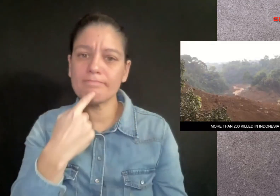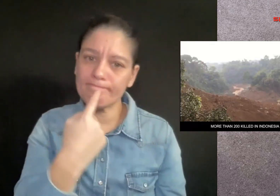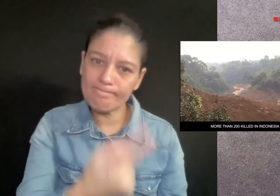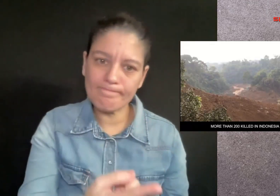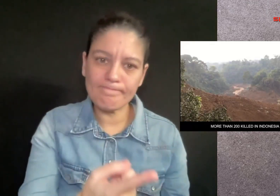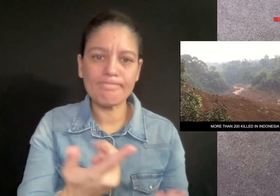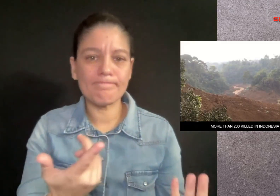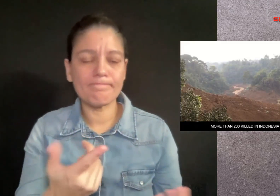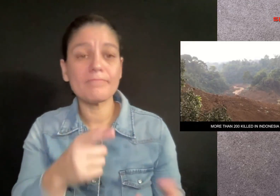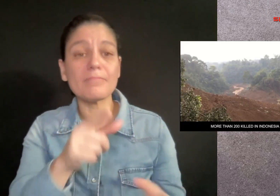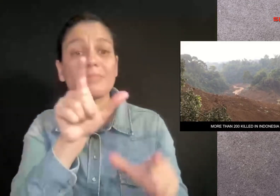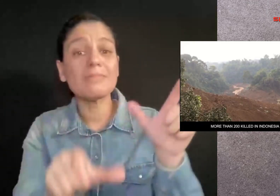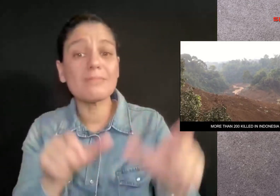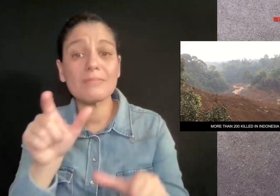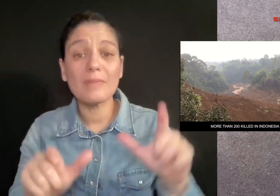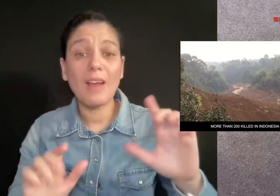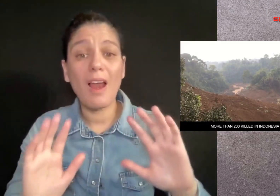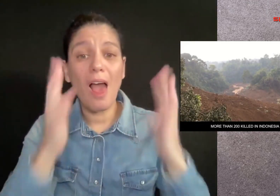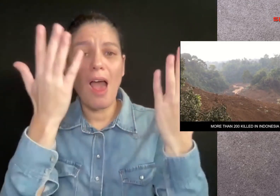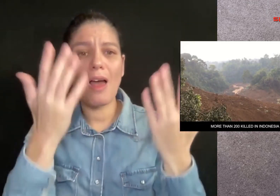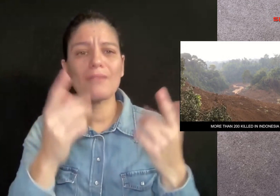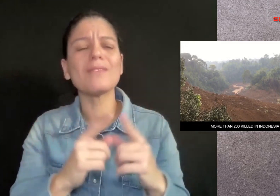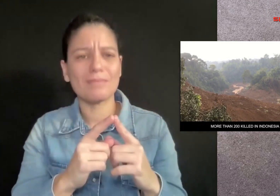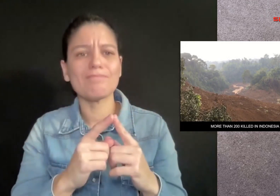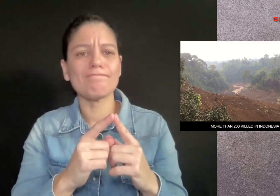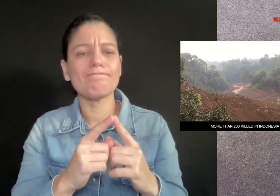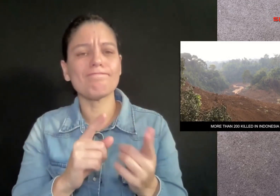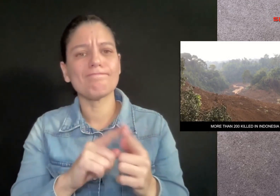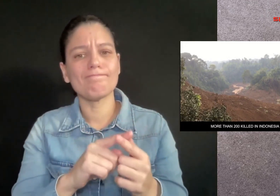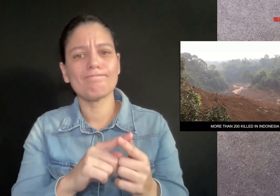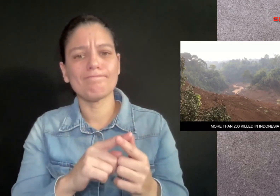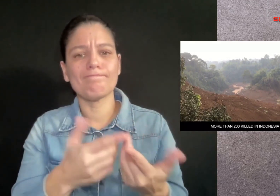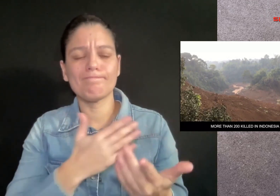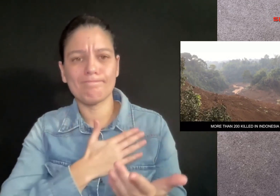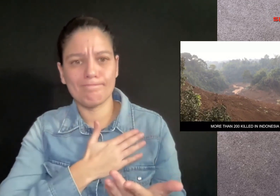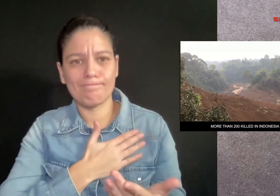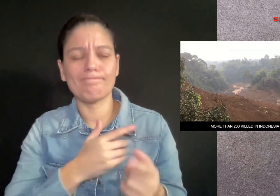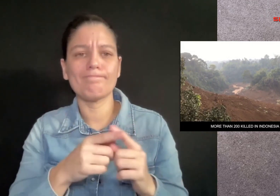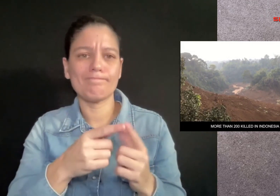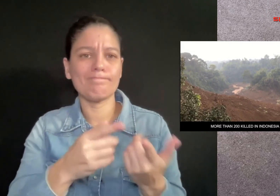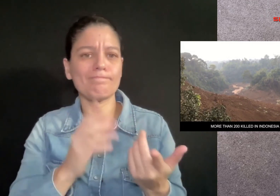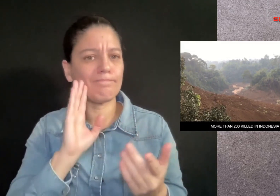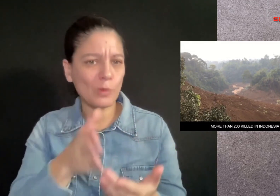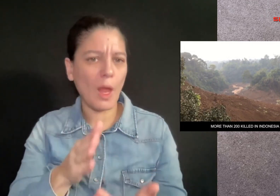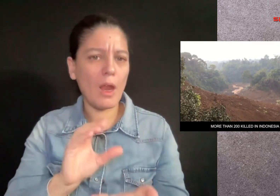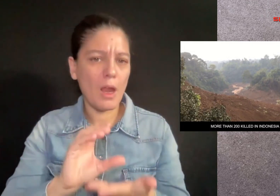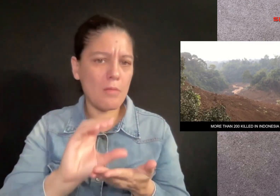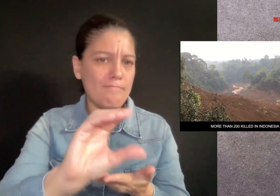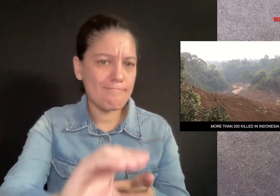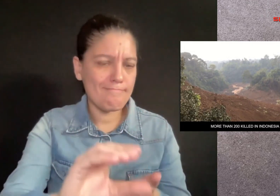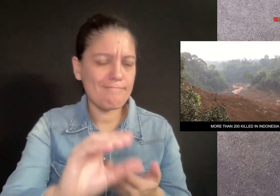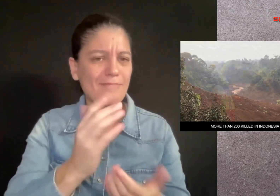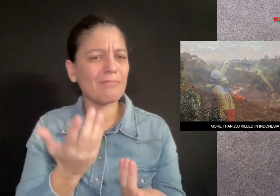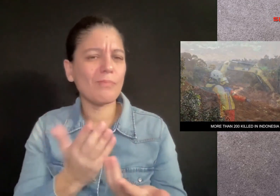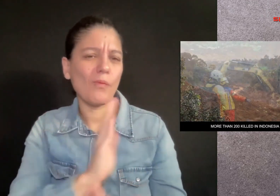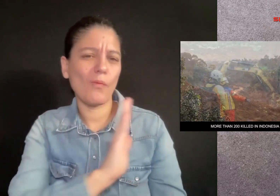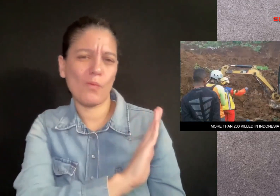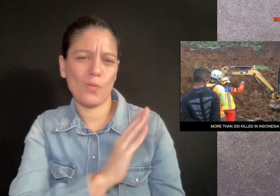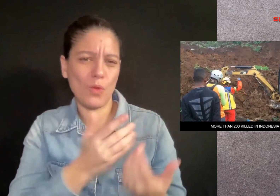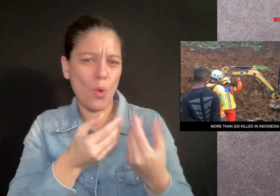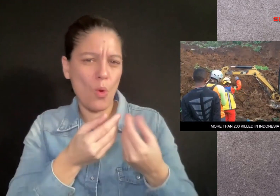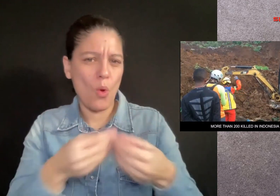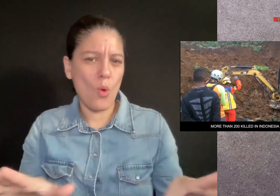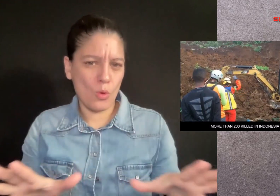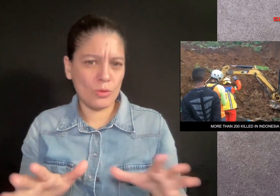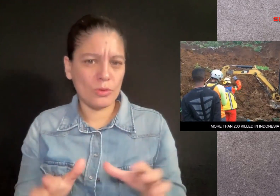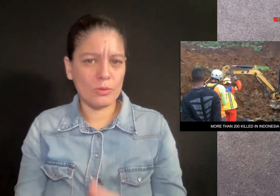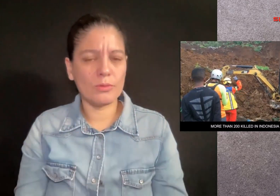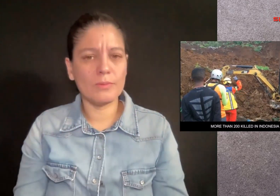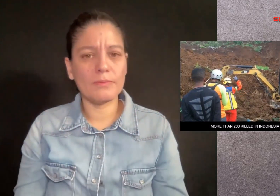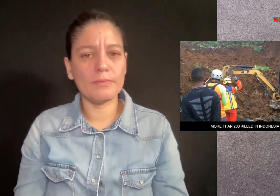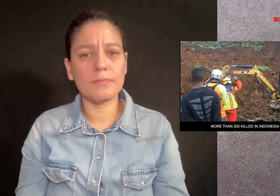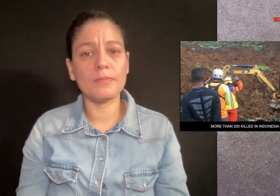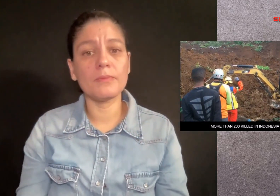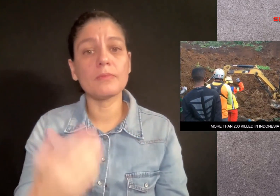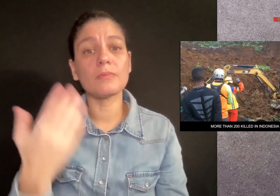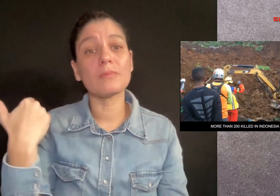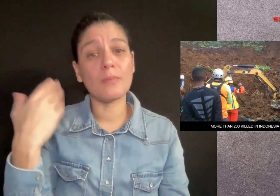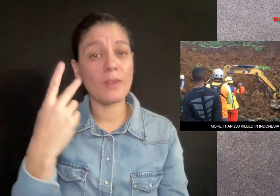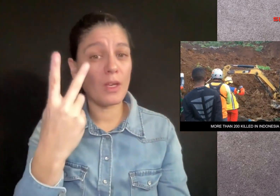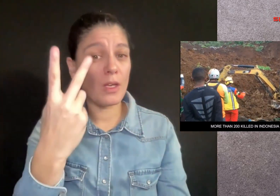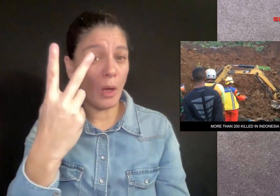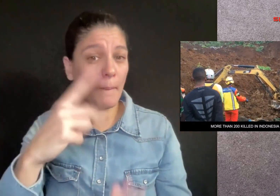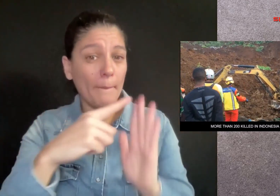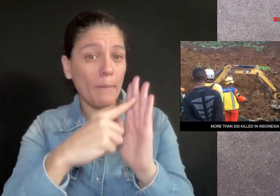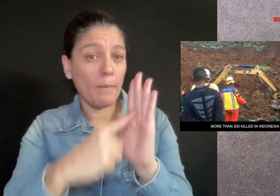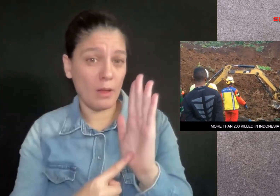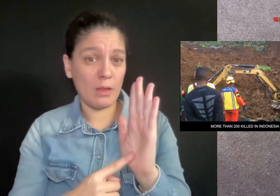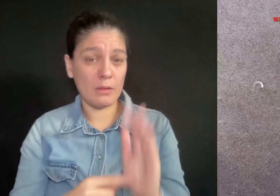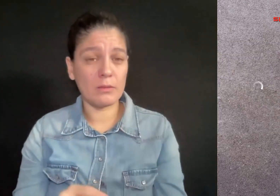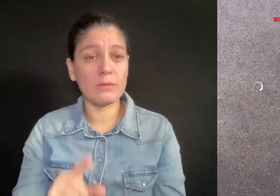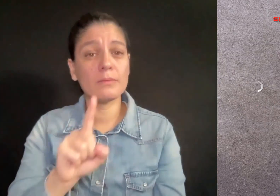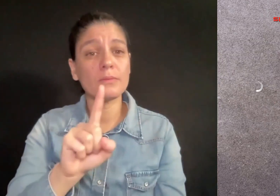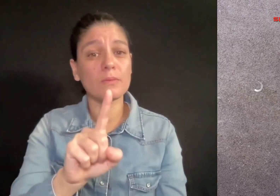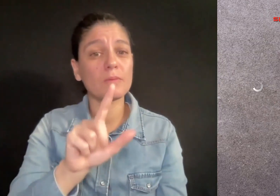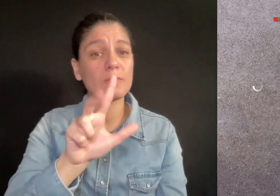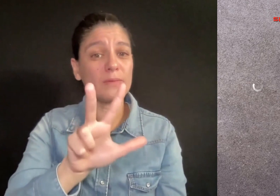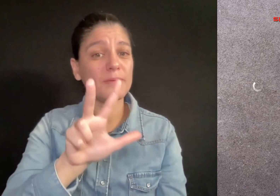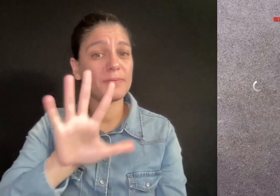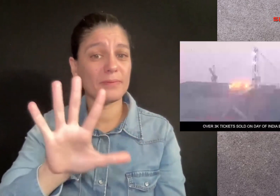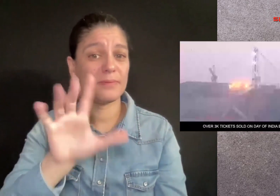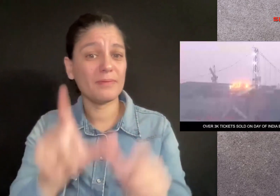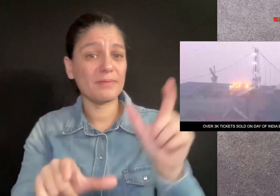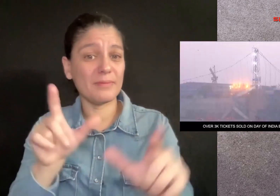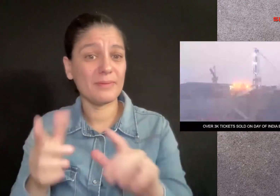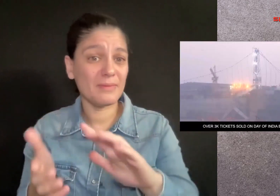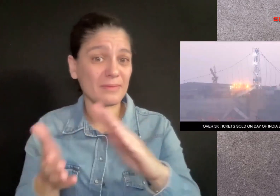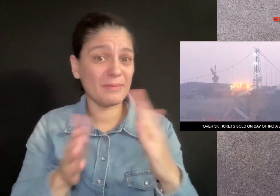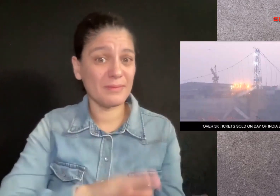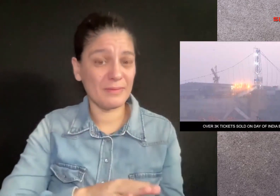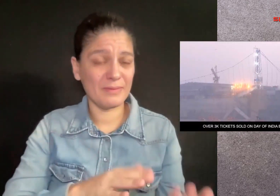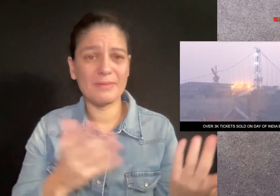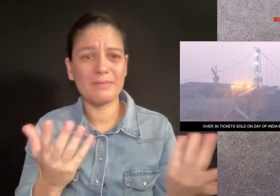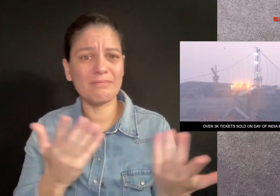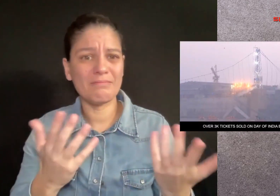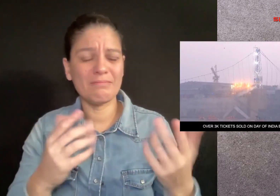residents will be compensated for their loss two months ago 135 people died after a bridge